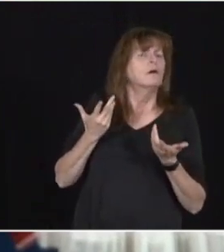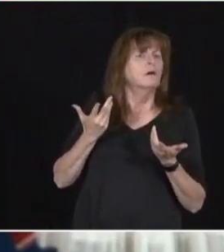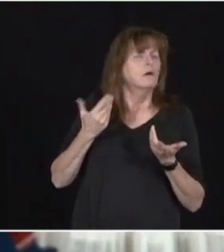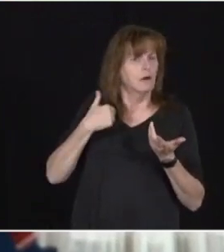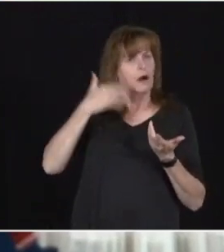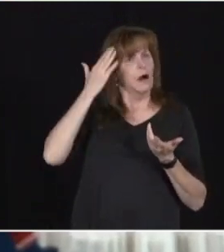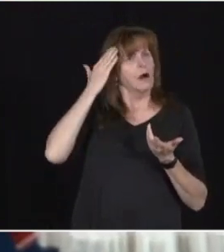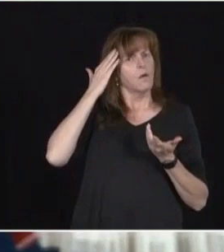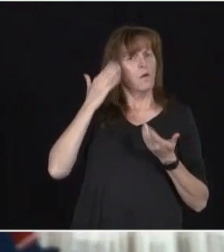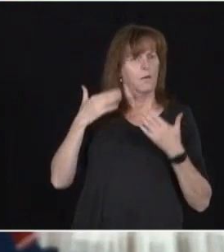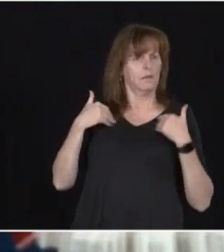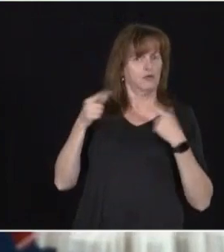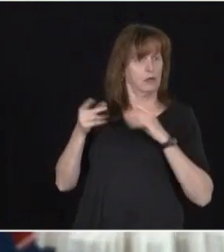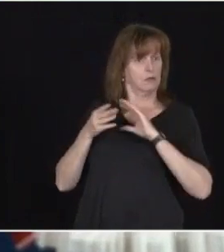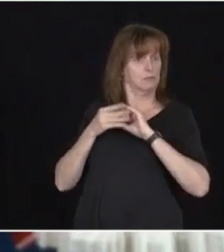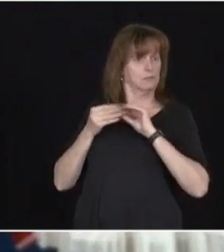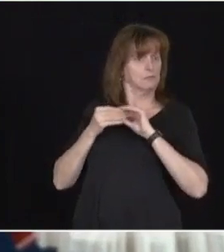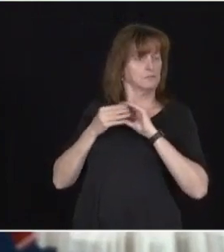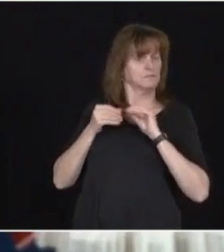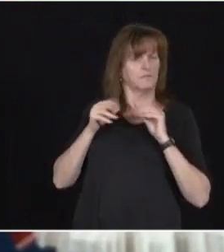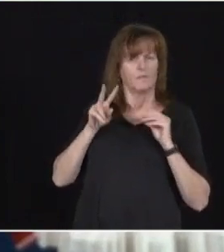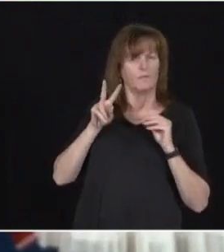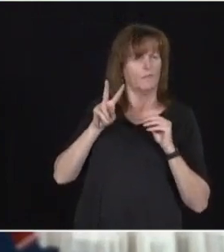the $250